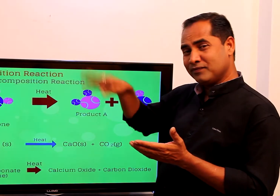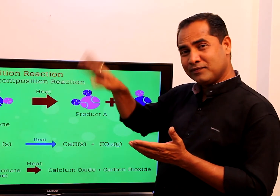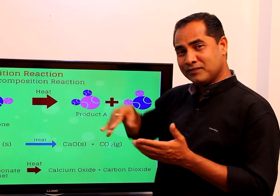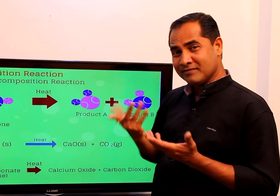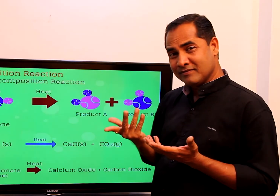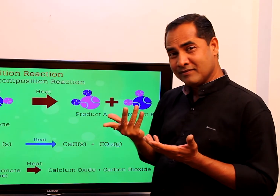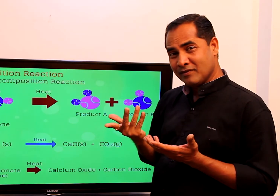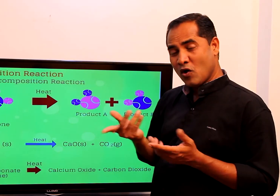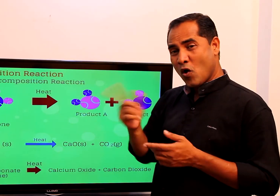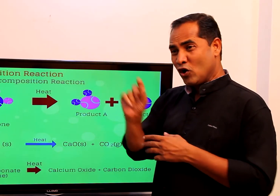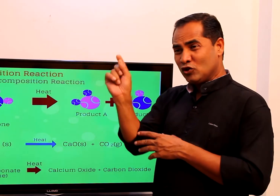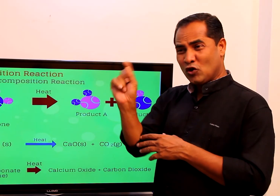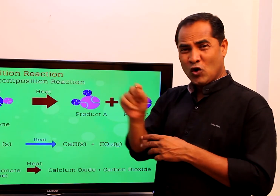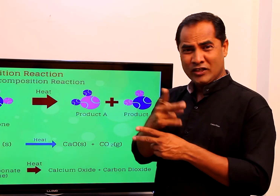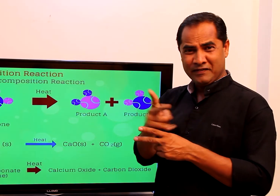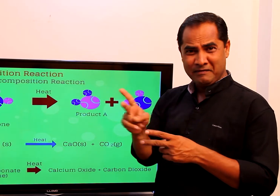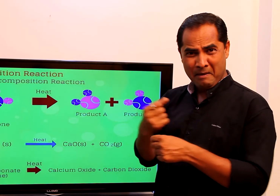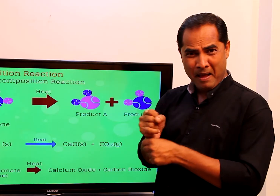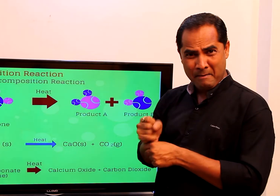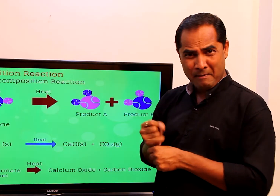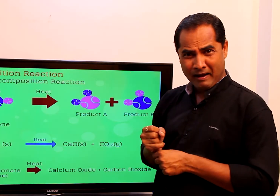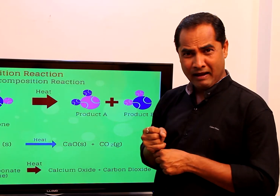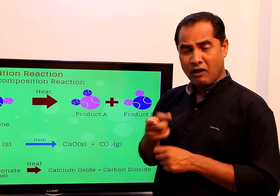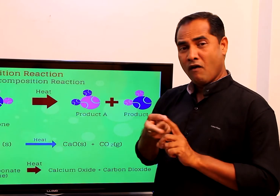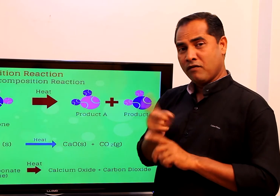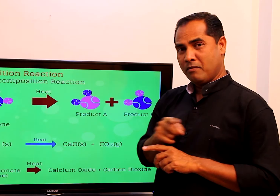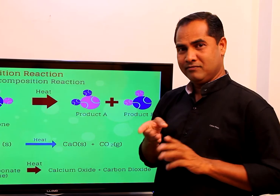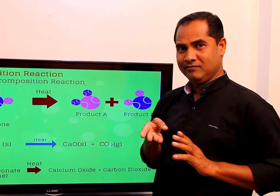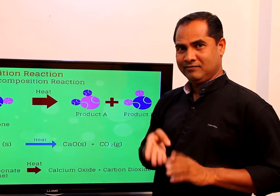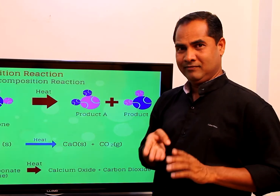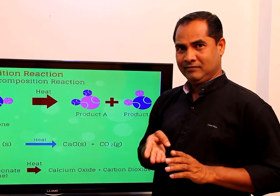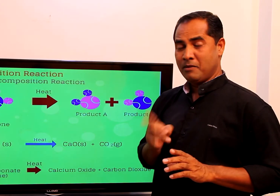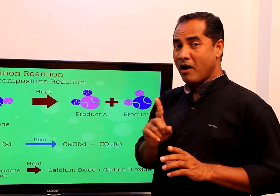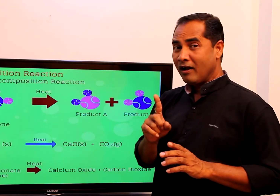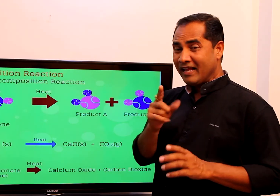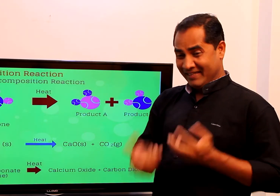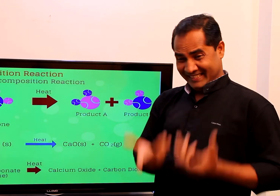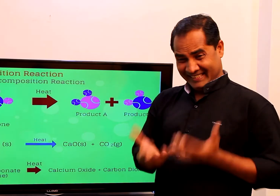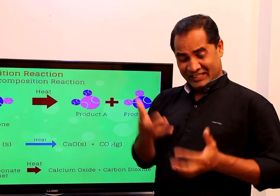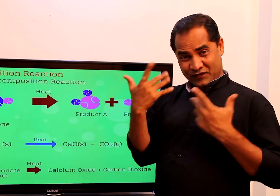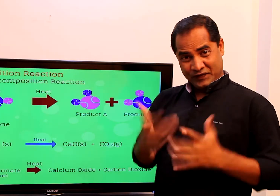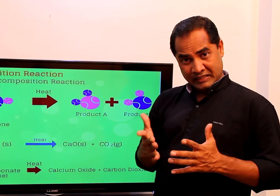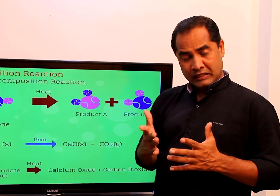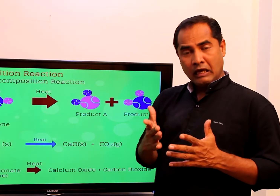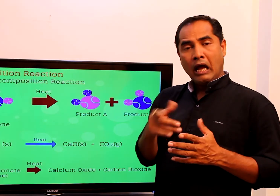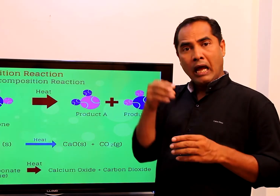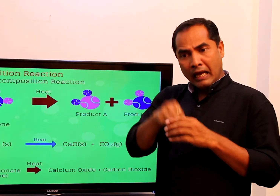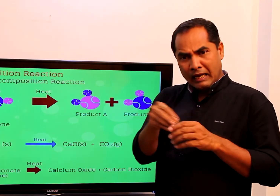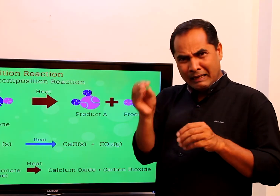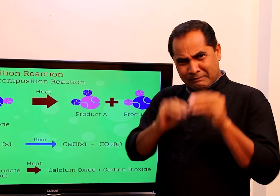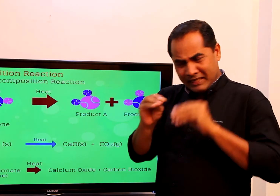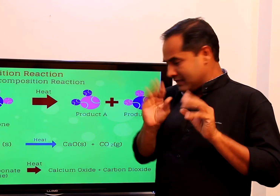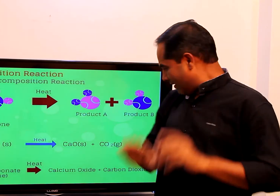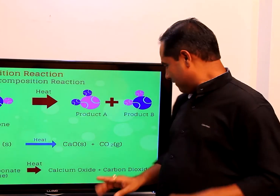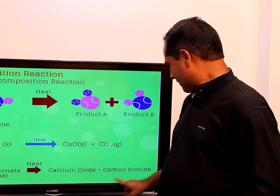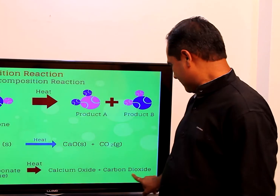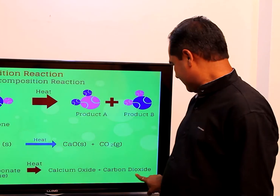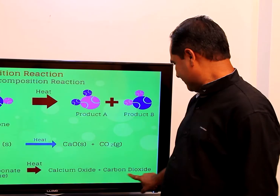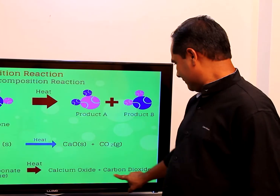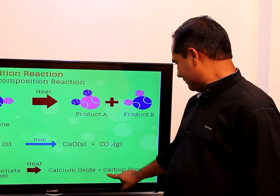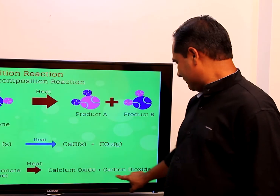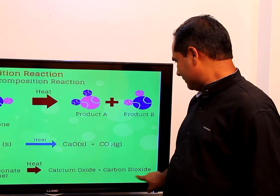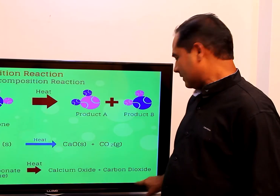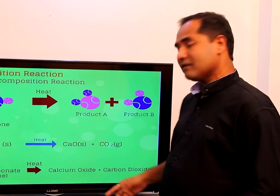calcium oxide called lime, that you actually use in painting and the second